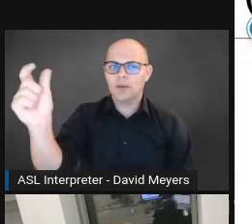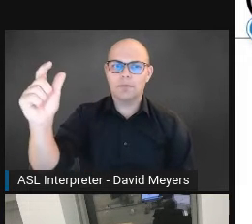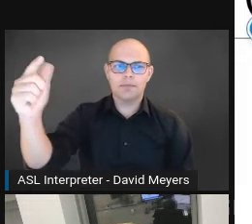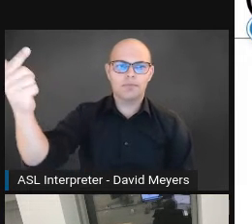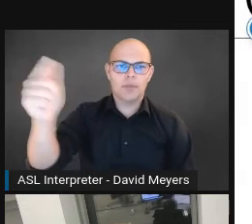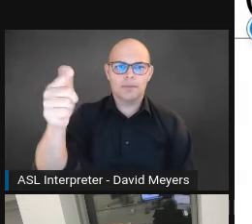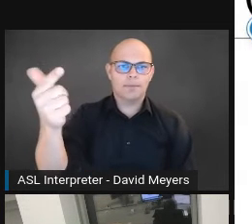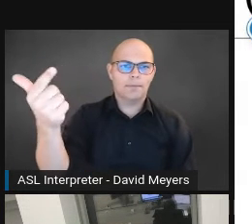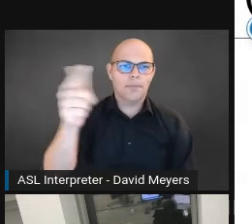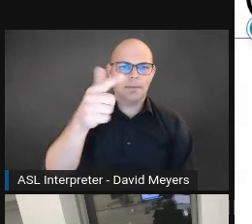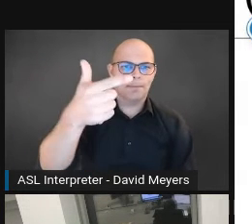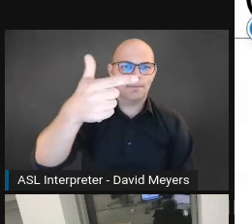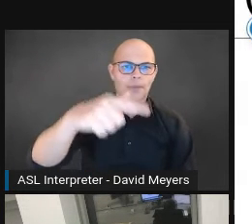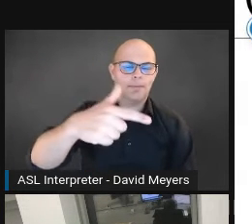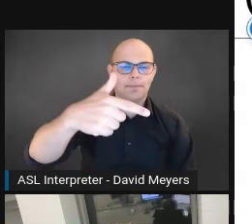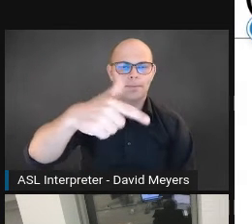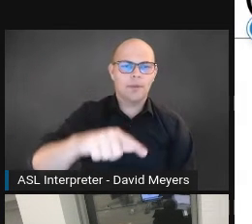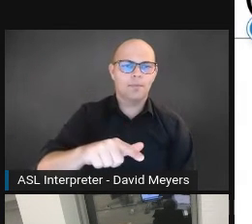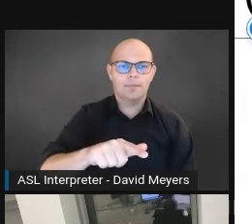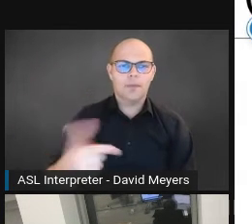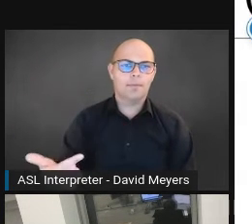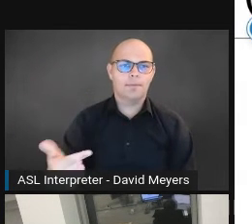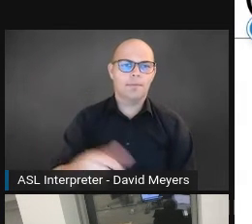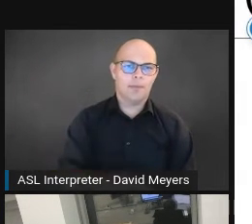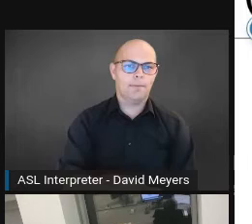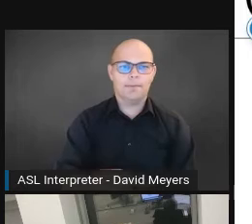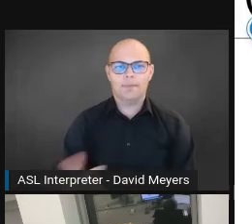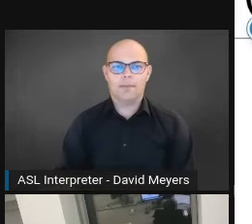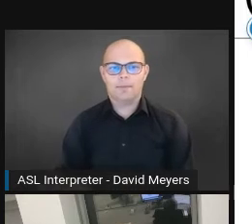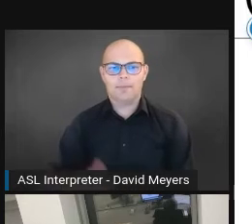I'm scrolling through the links, some of the items.